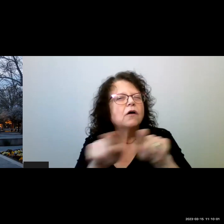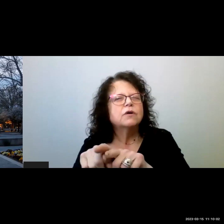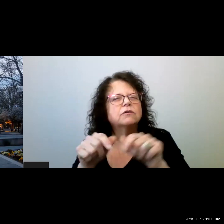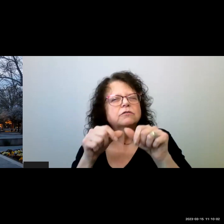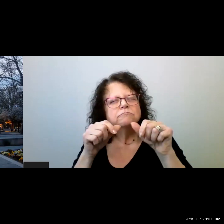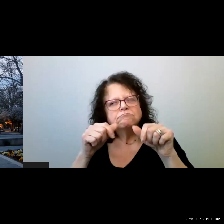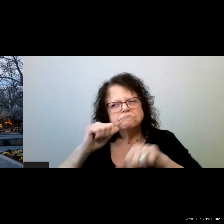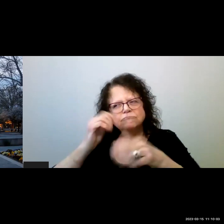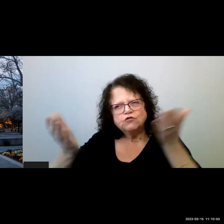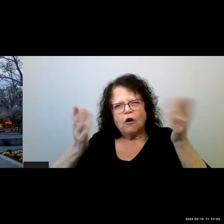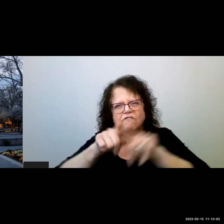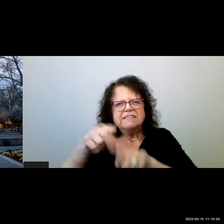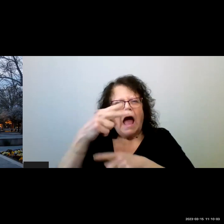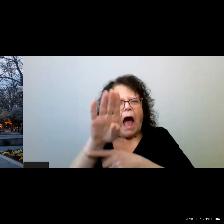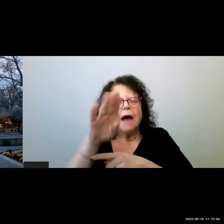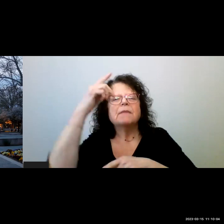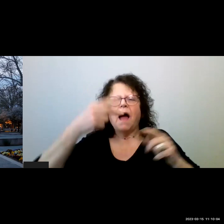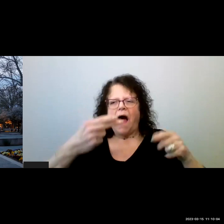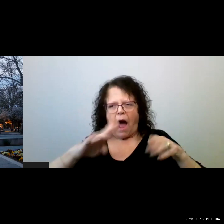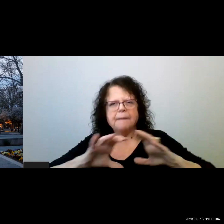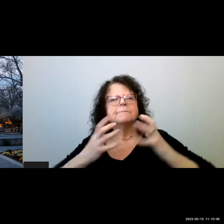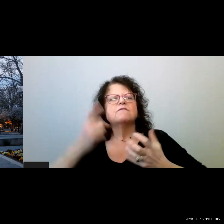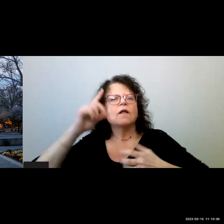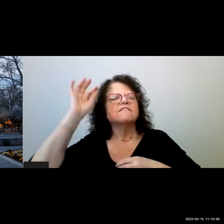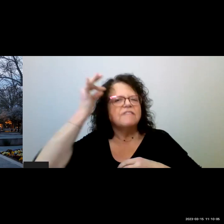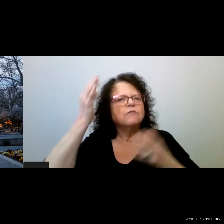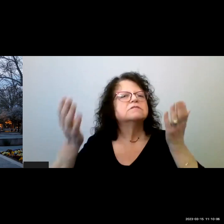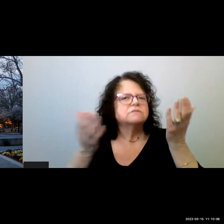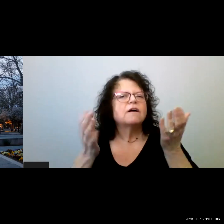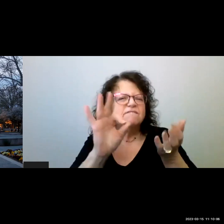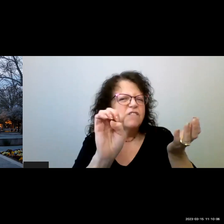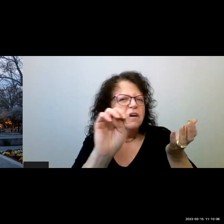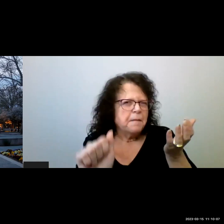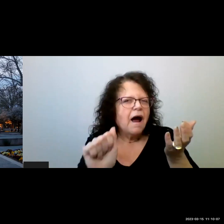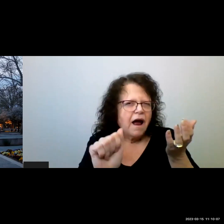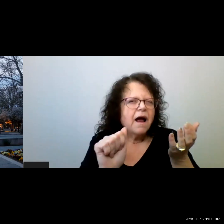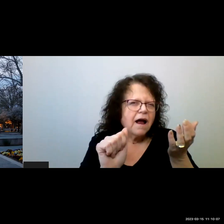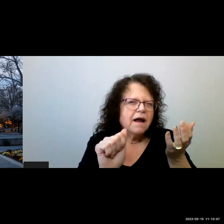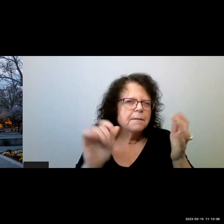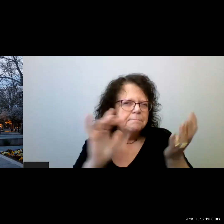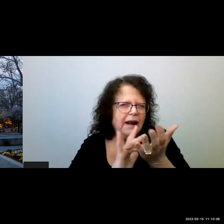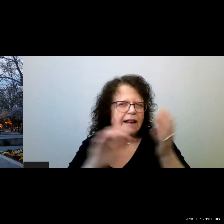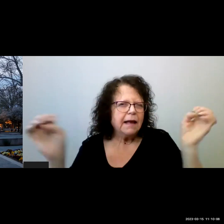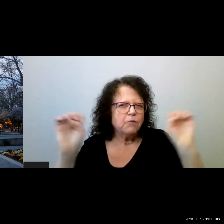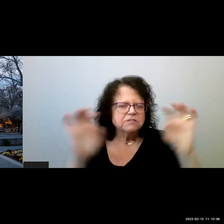for the Federal Emergency Management Agency, FEMA. Region Five including Minnesota, Wisconsin,